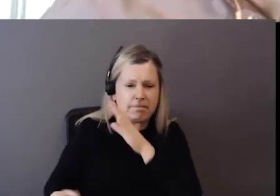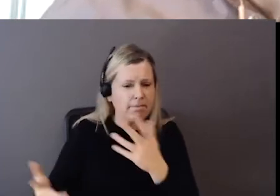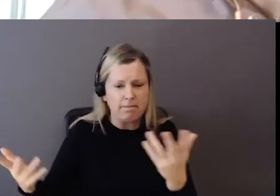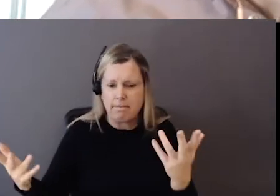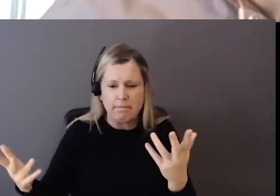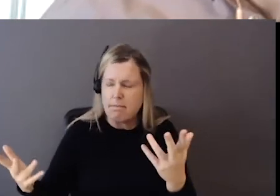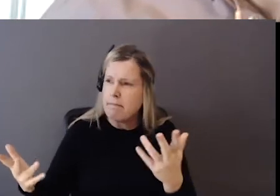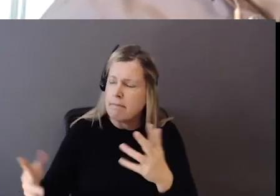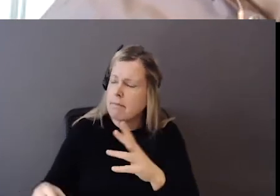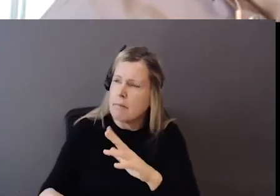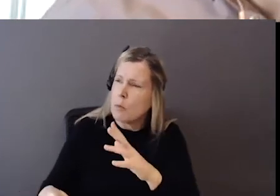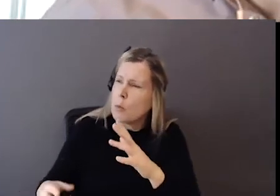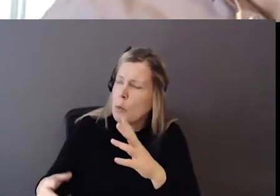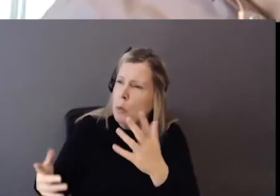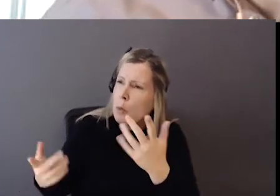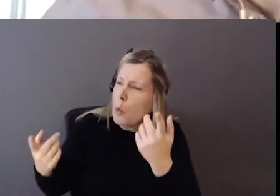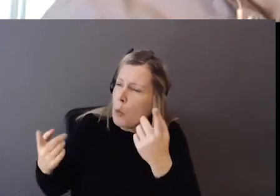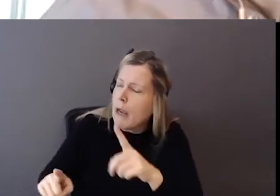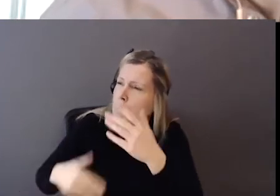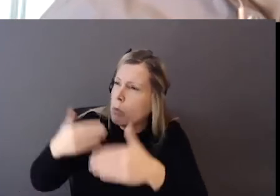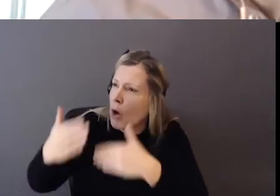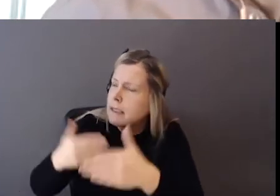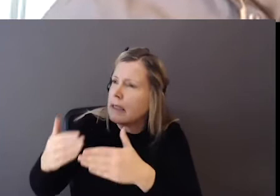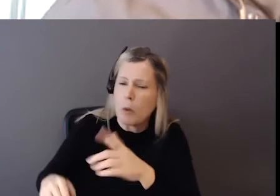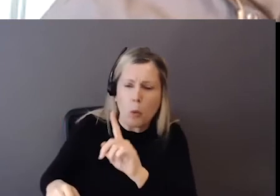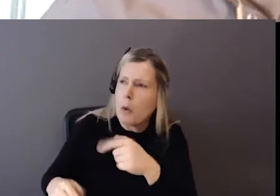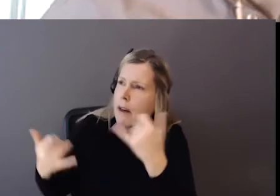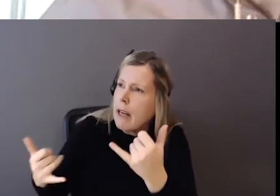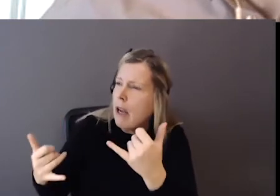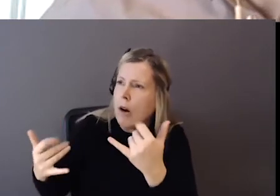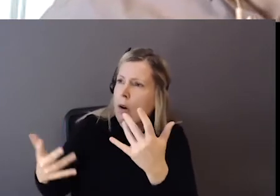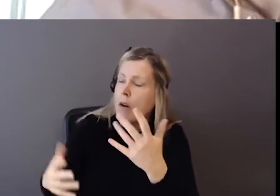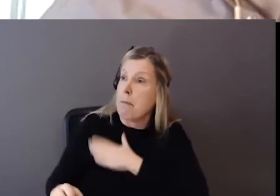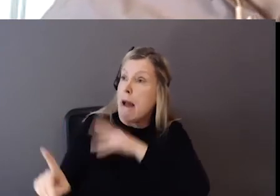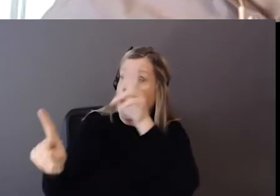understand what the process was or where things were at. My claim got rejected twice